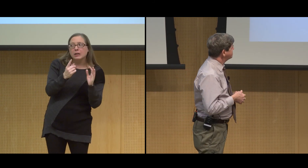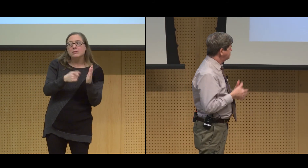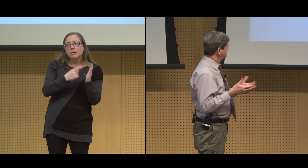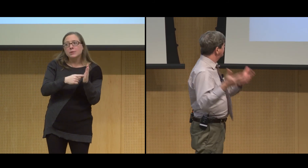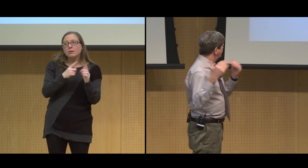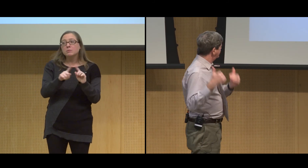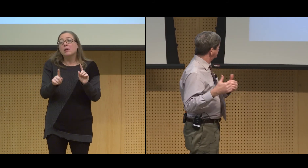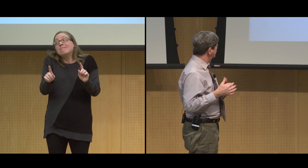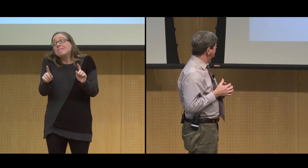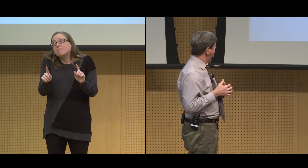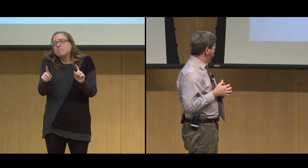Next.